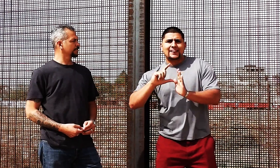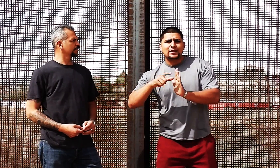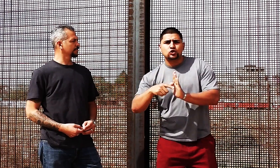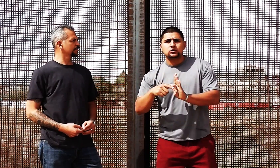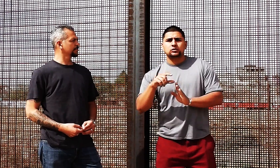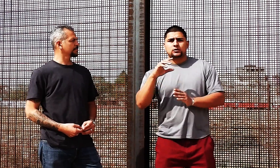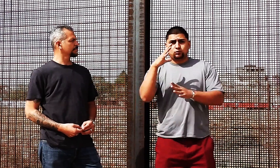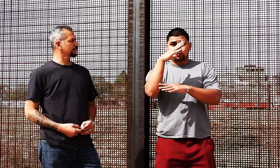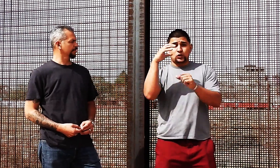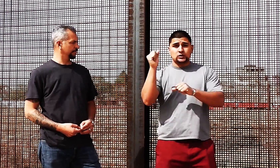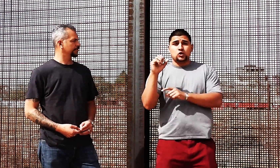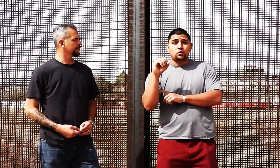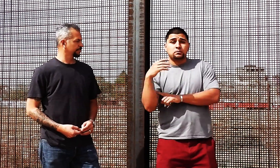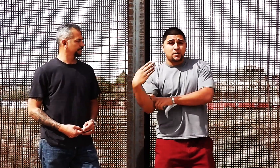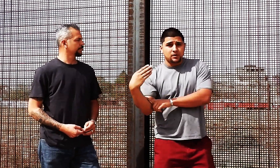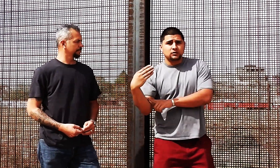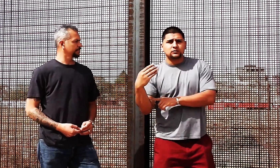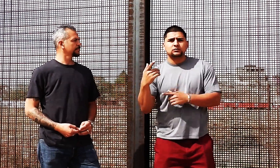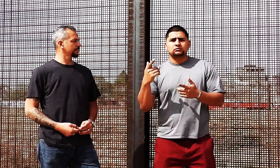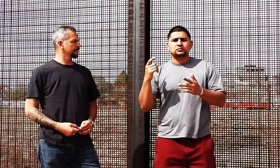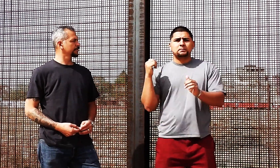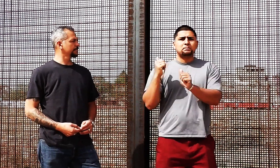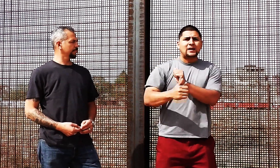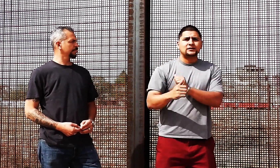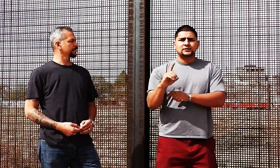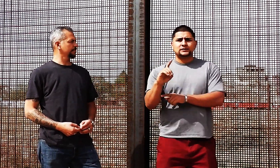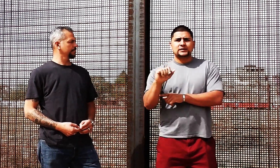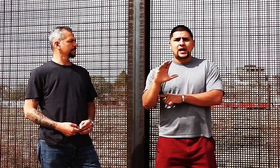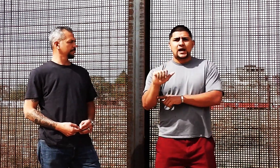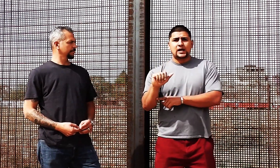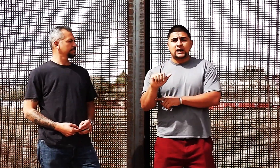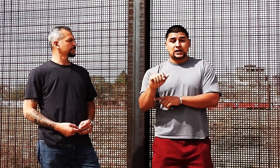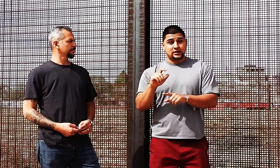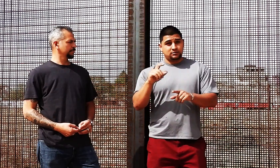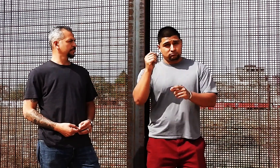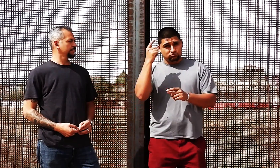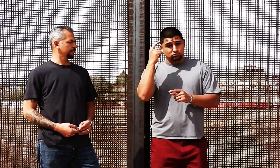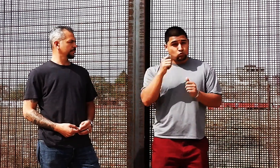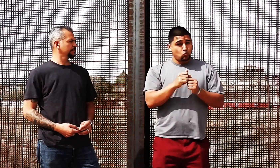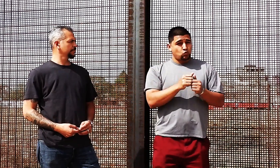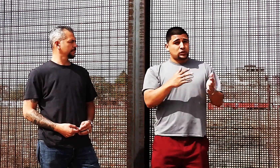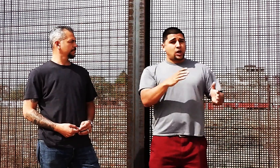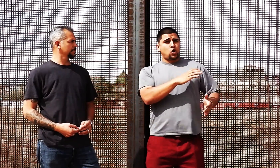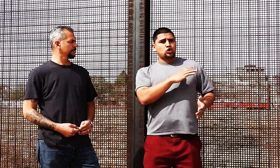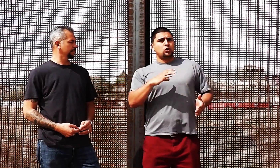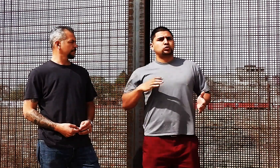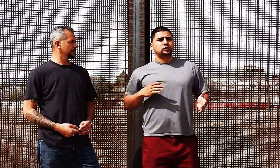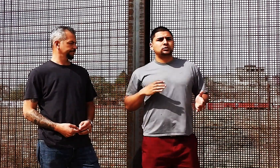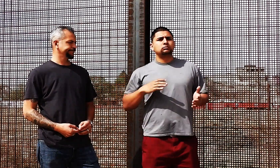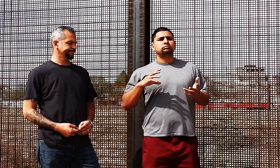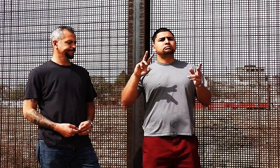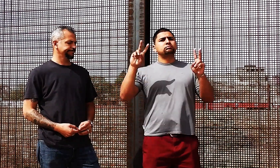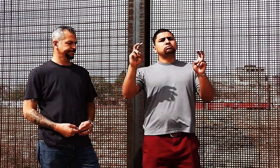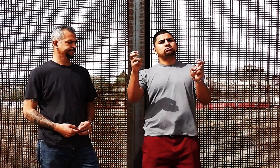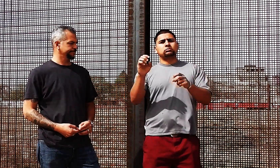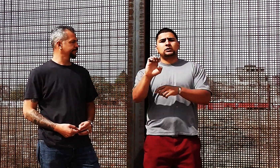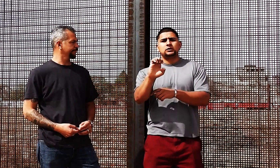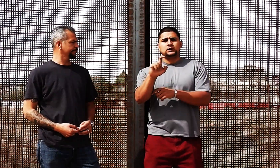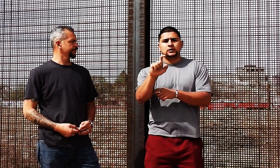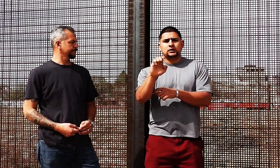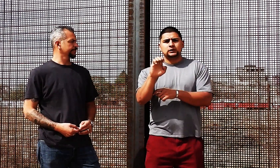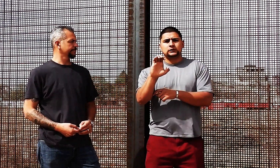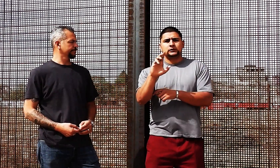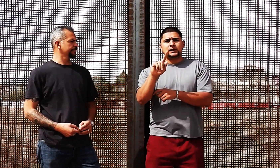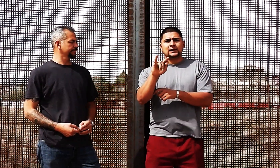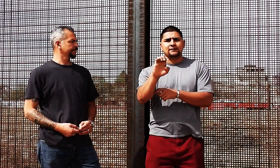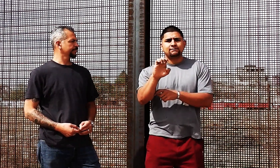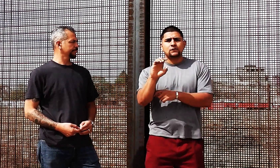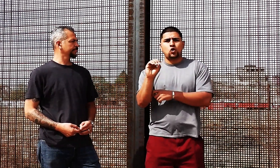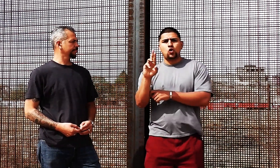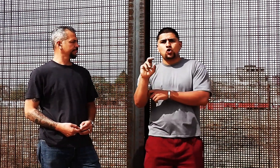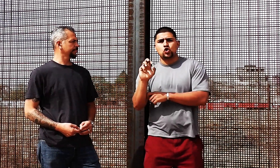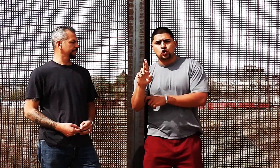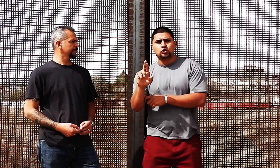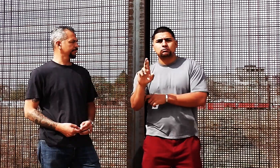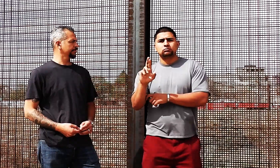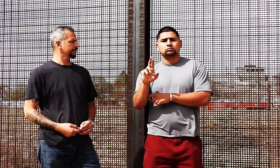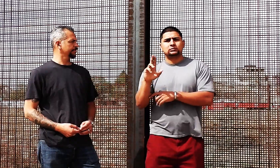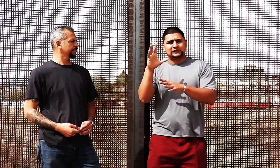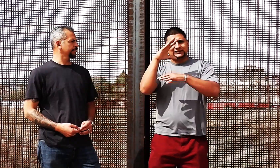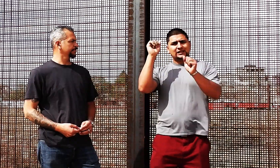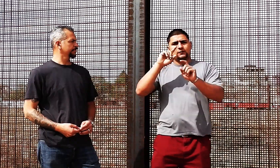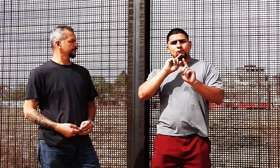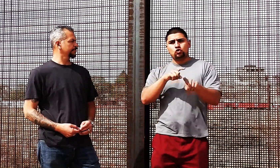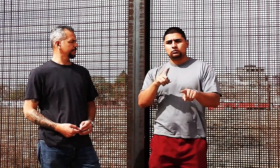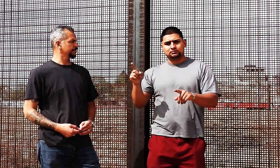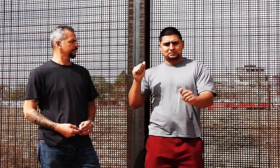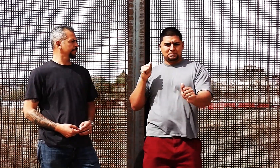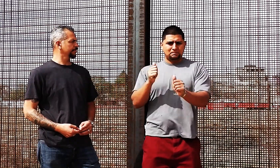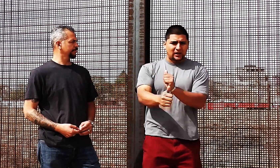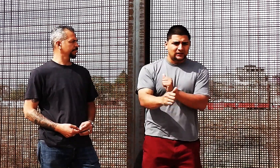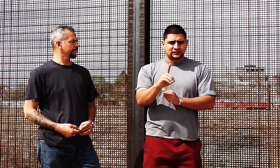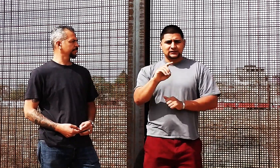Few years later, President Obama passed DACA with executive order without Congress support.